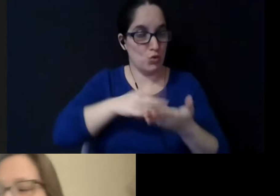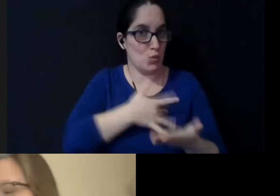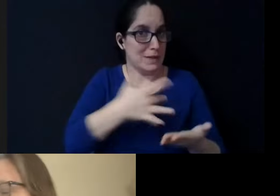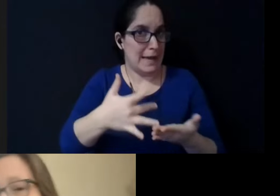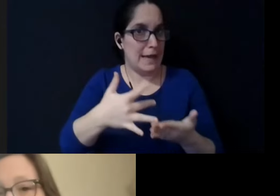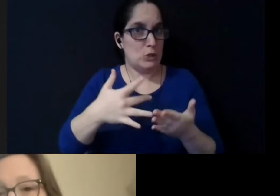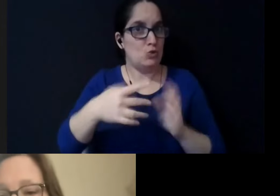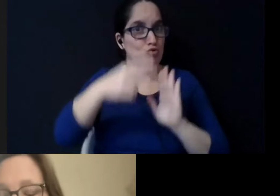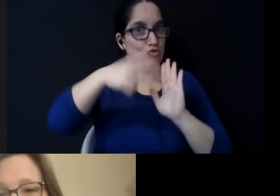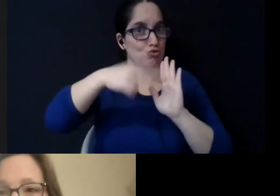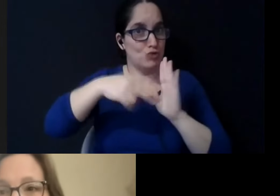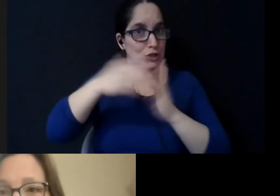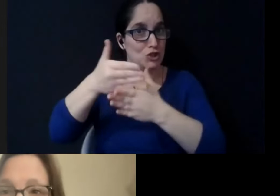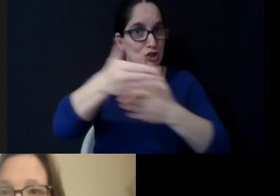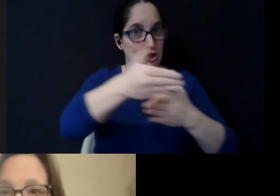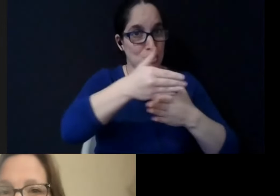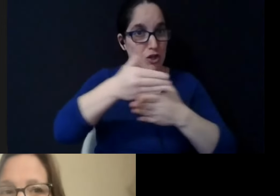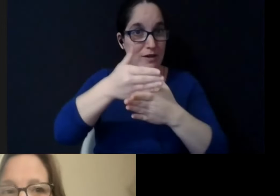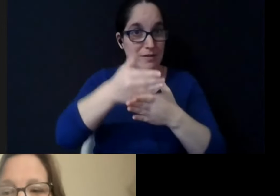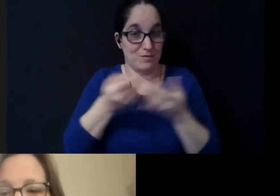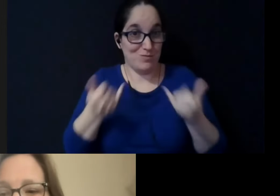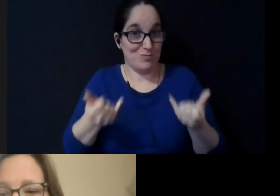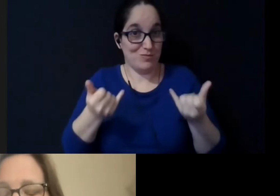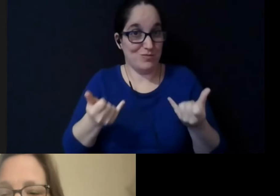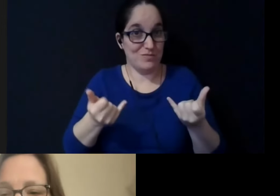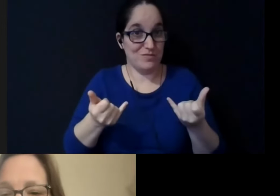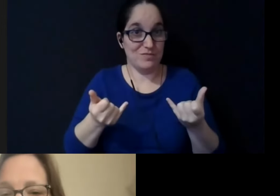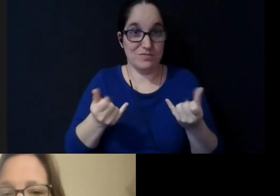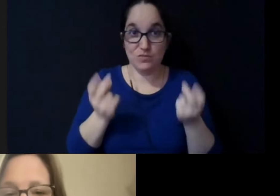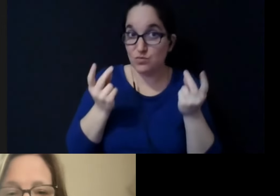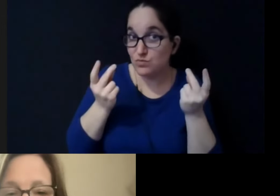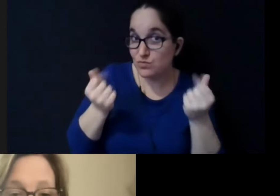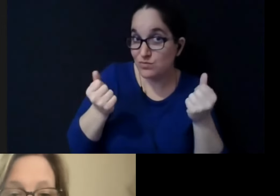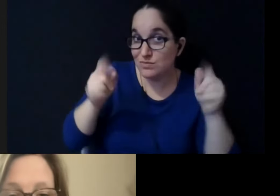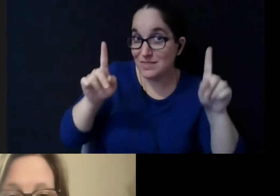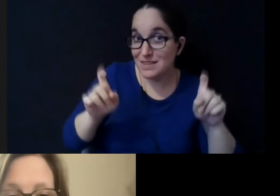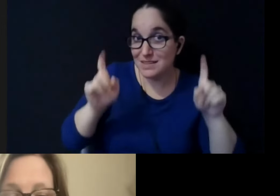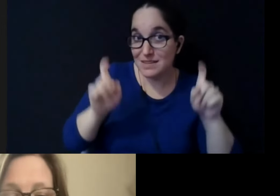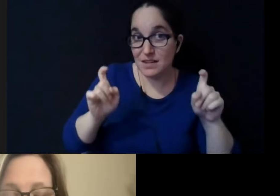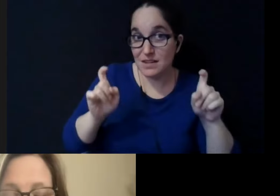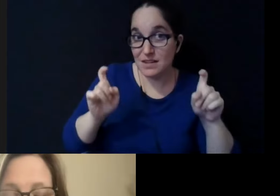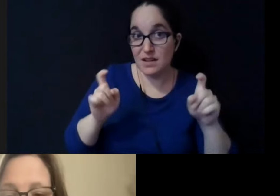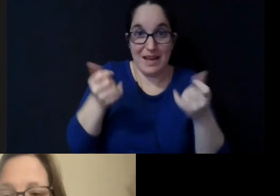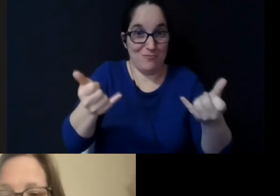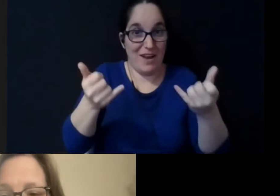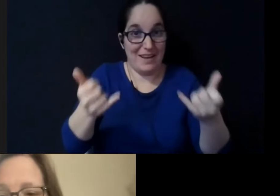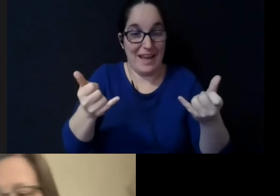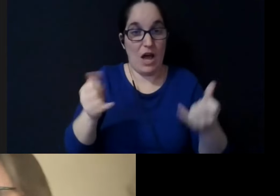So, I'm going to do a really quick experiment where we write one right now in the chat. I will